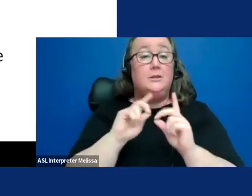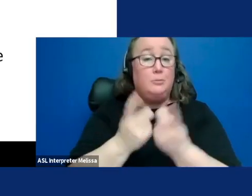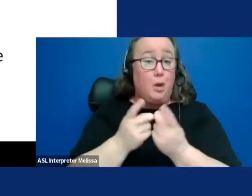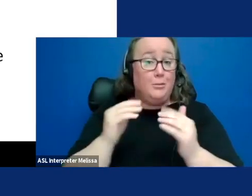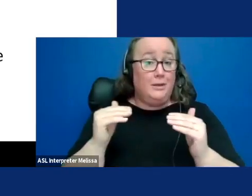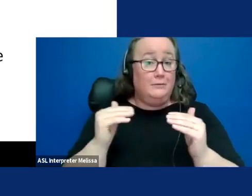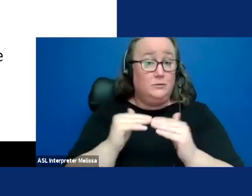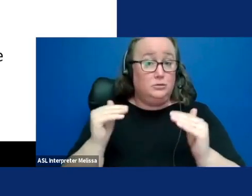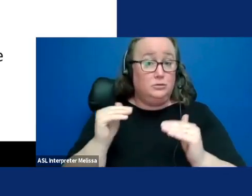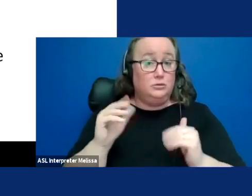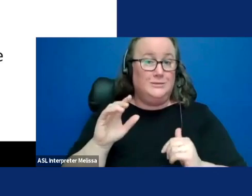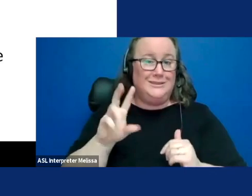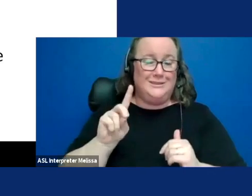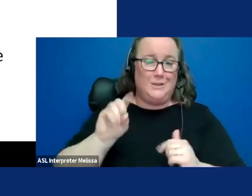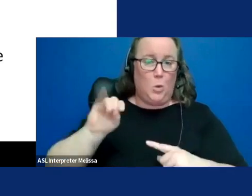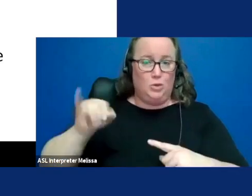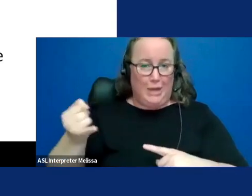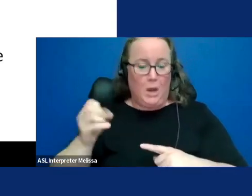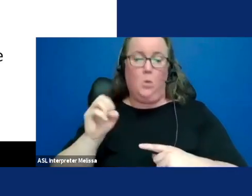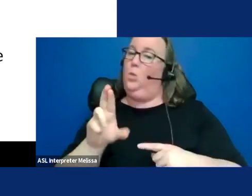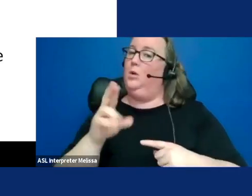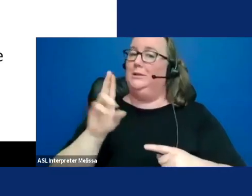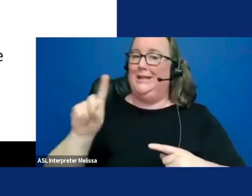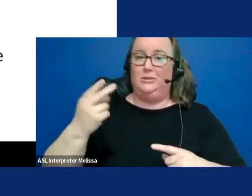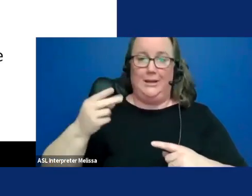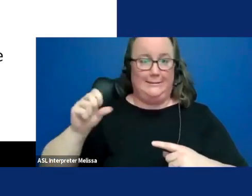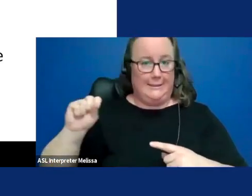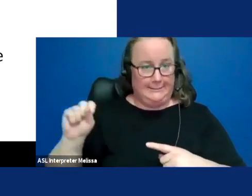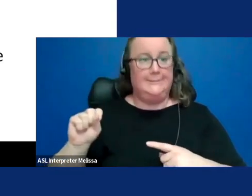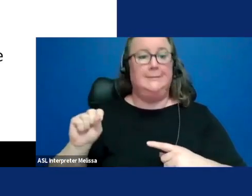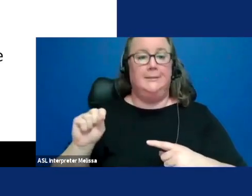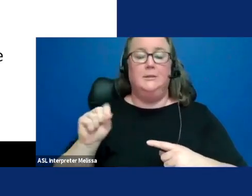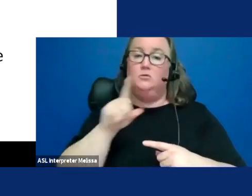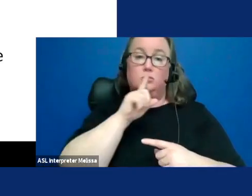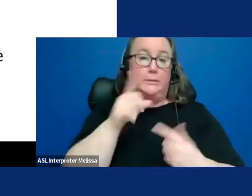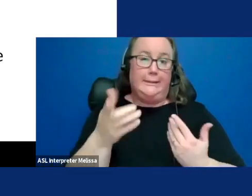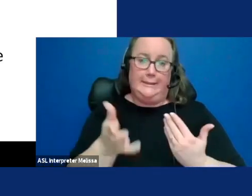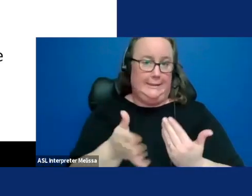Filing a complaint is quite easy. So you can file a complaint with